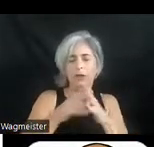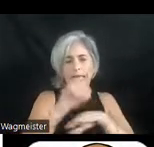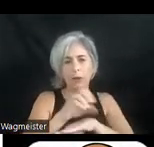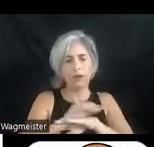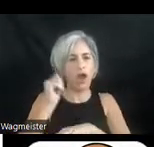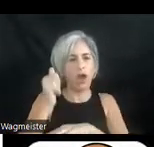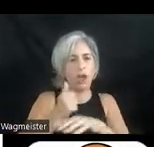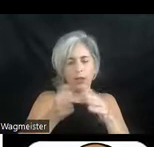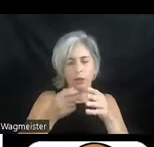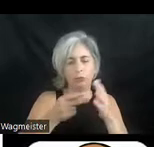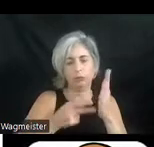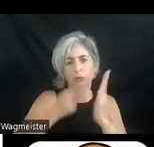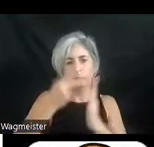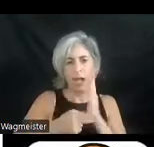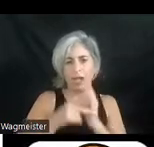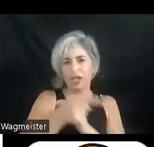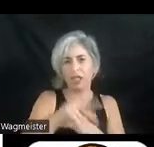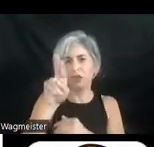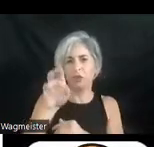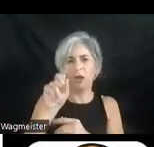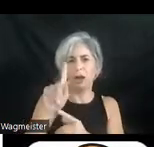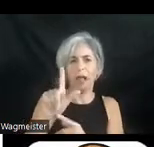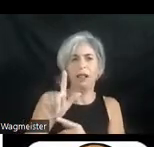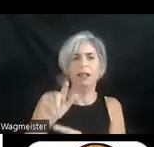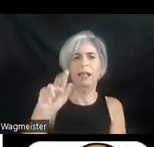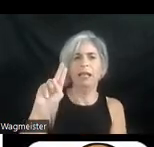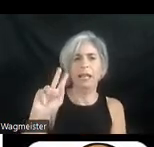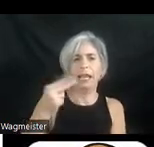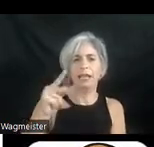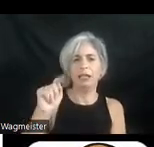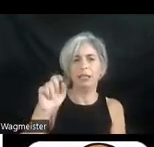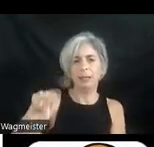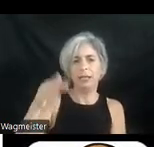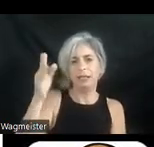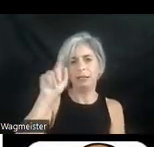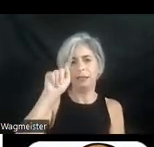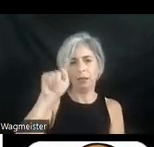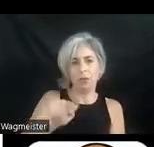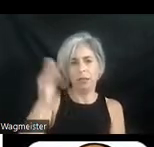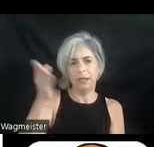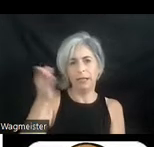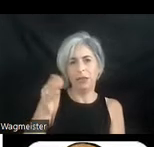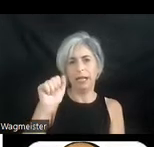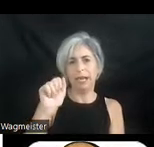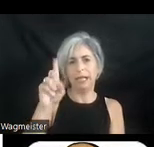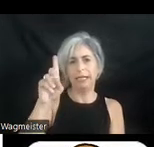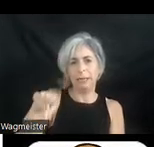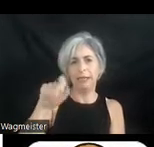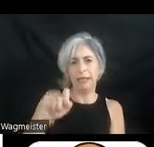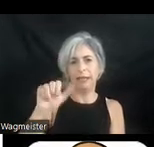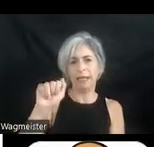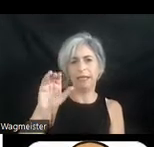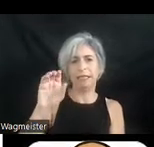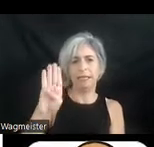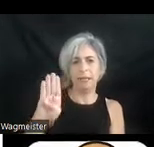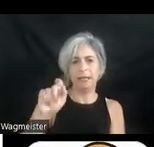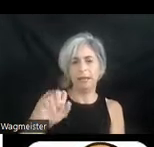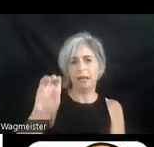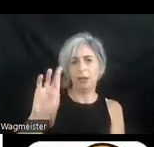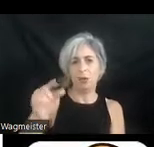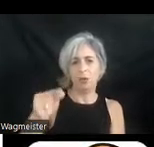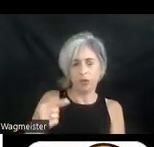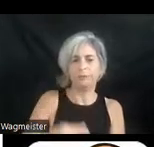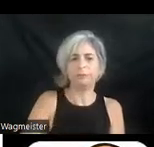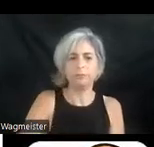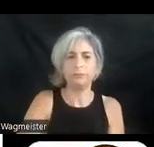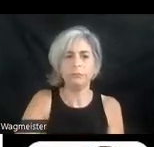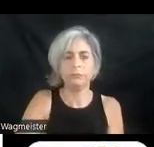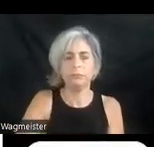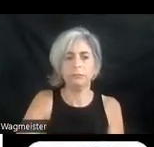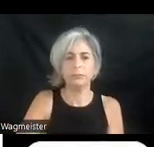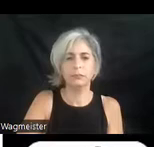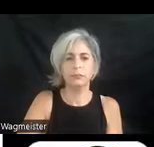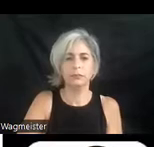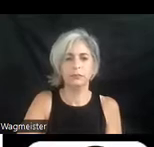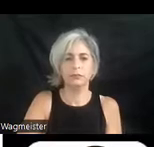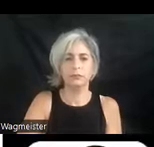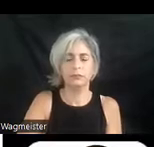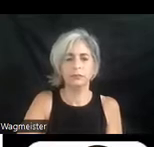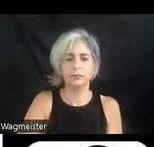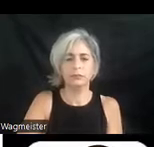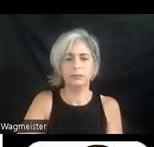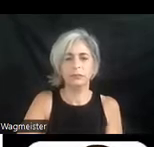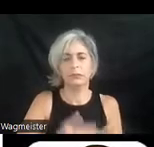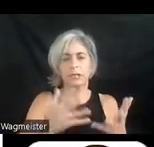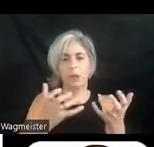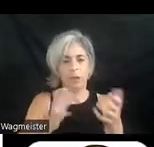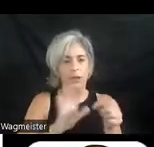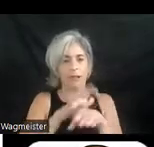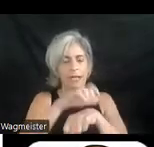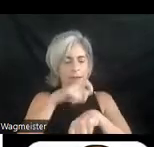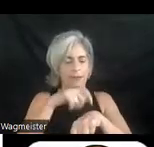project. There it is. The URL https://adp.acb.org. I want to leave time for questions. I see